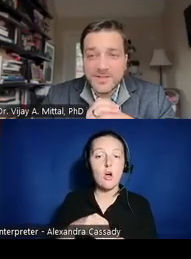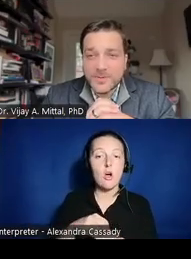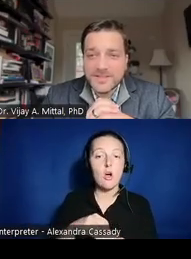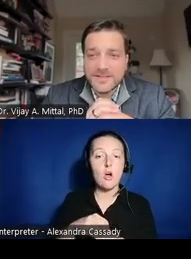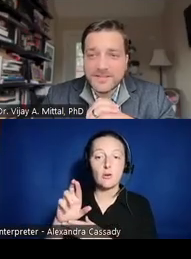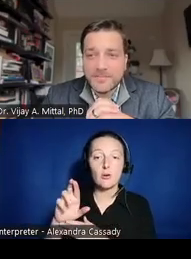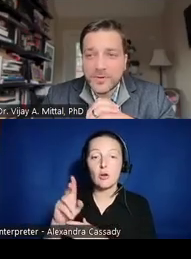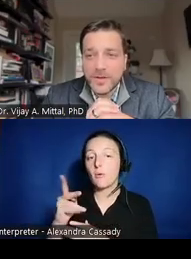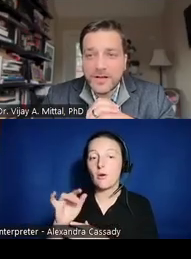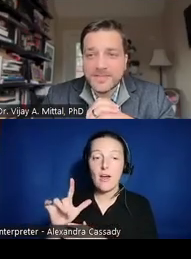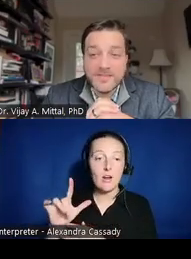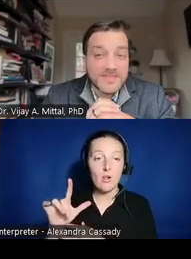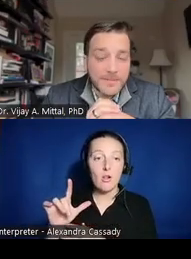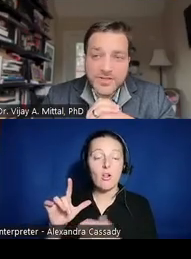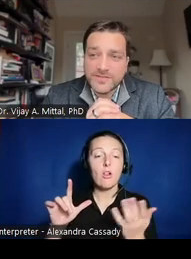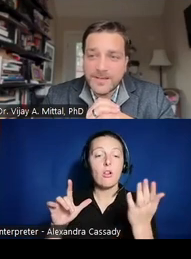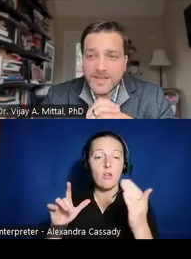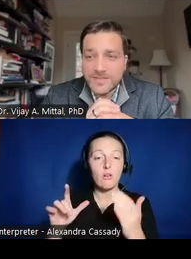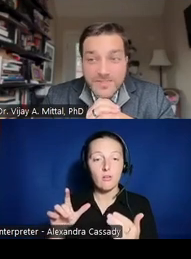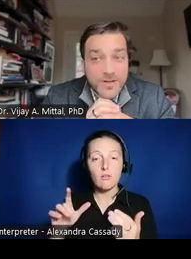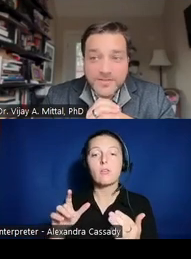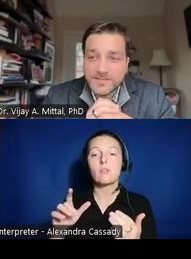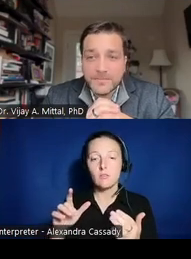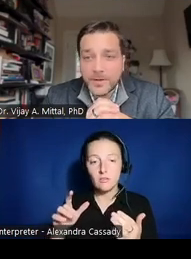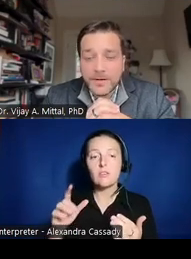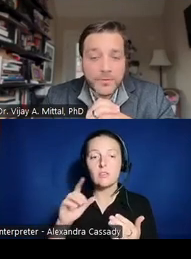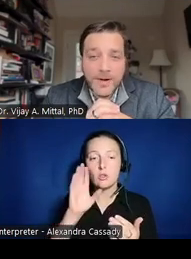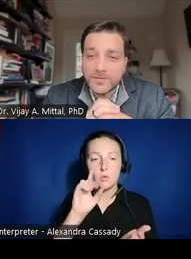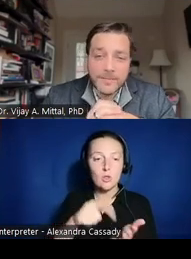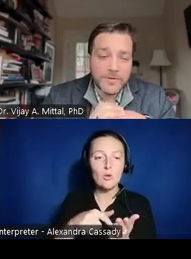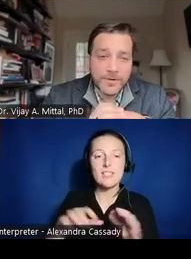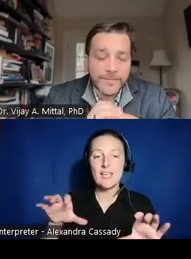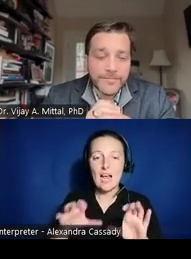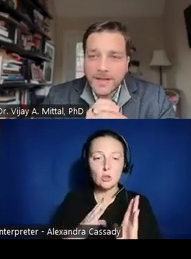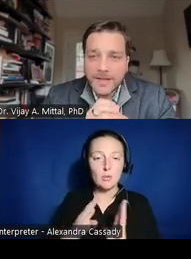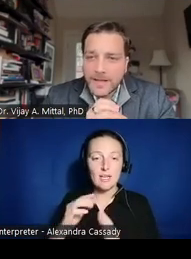sequences that pull on some of the same regions I mentioned as well as the superior parietal lobule